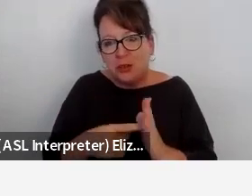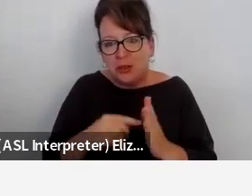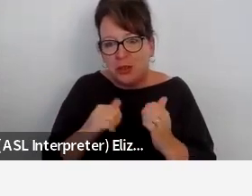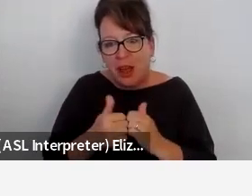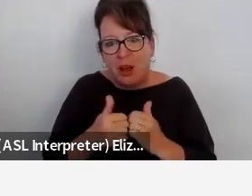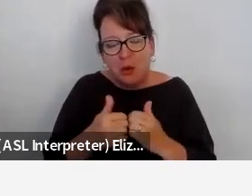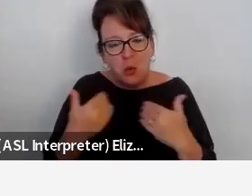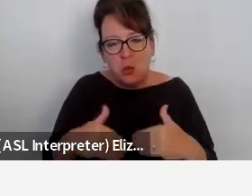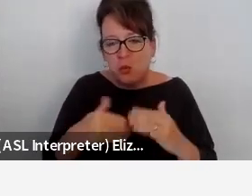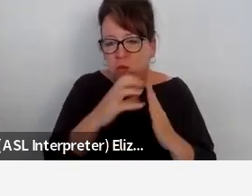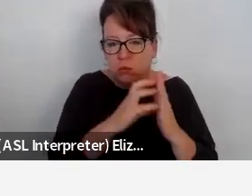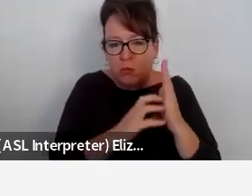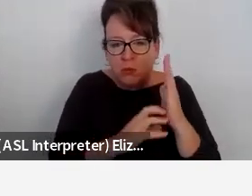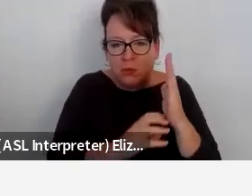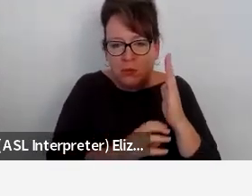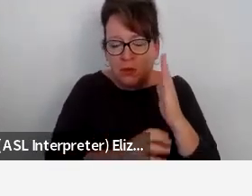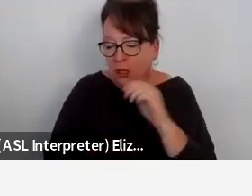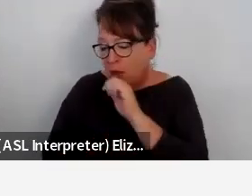And then we know that there will be stakeholders